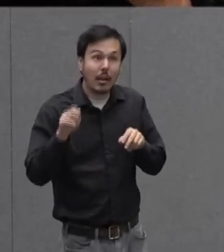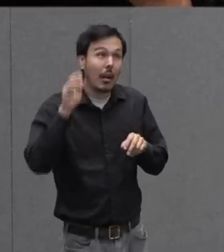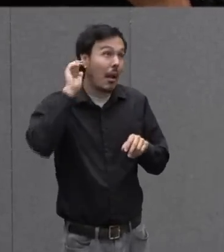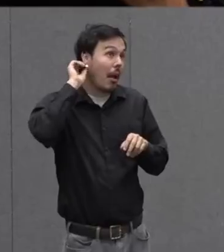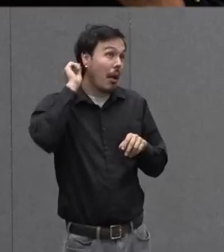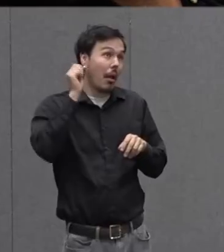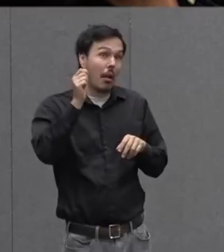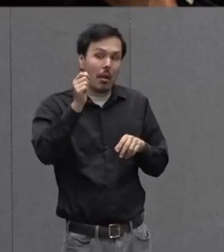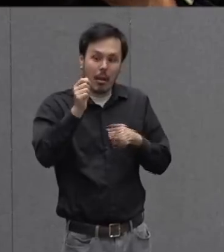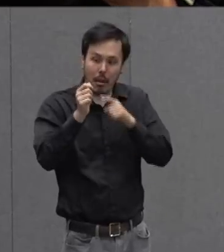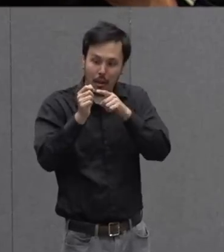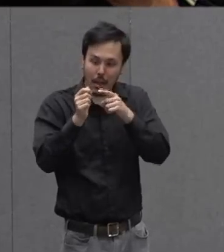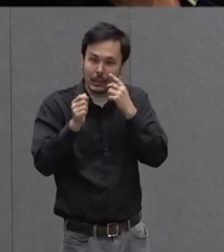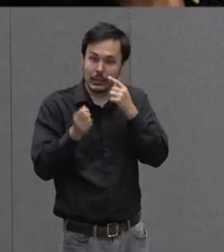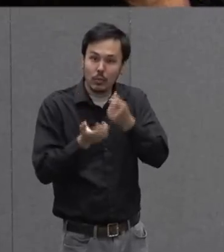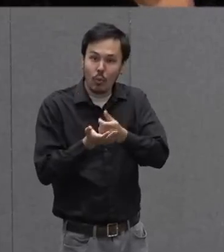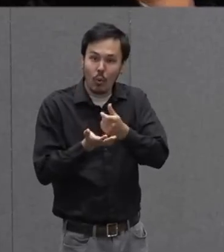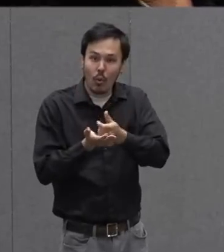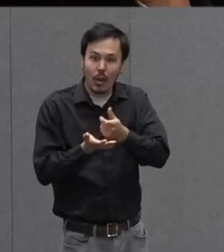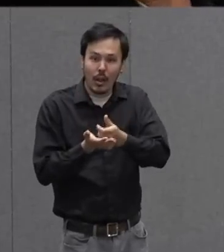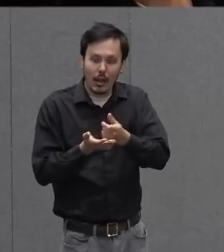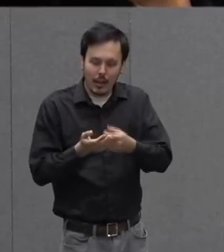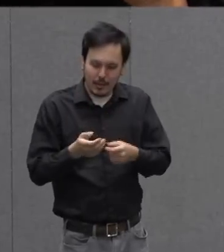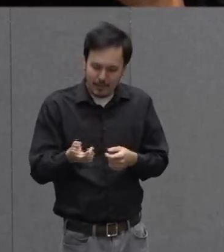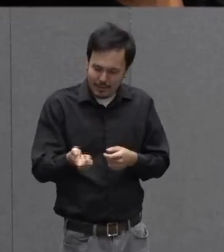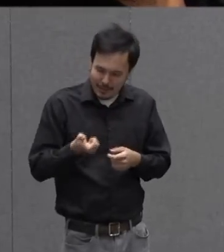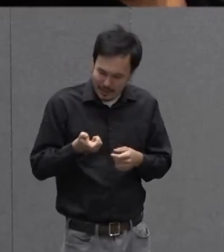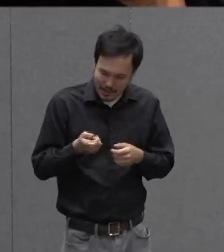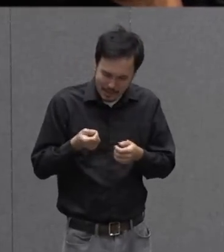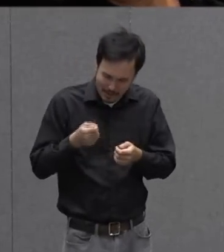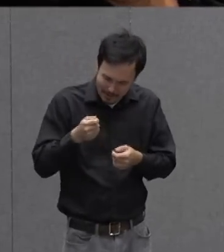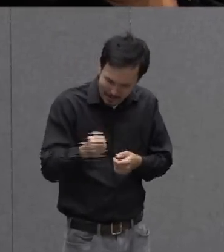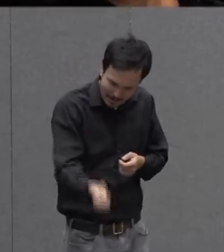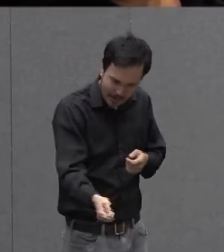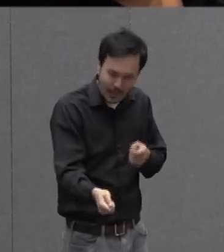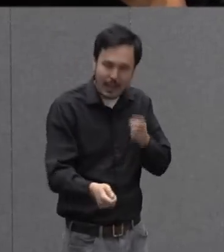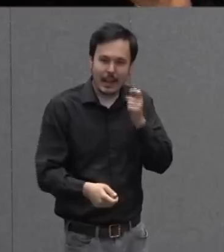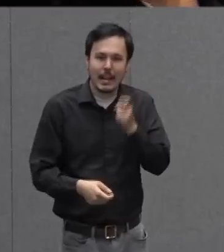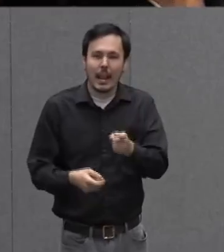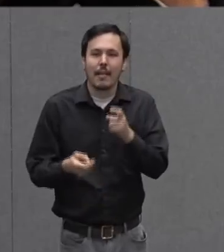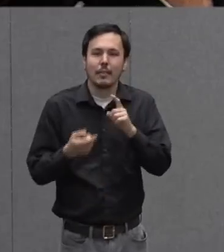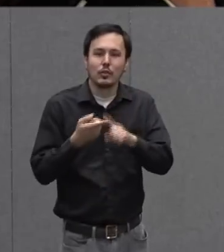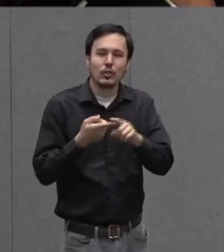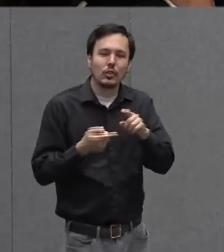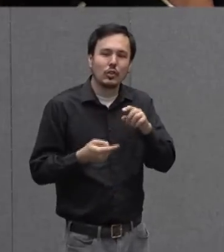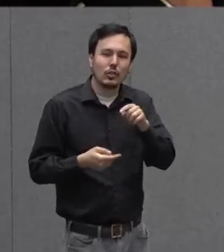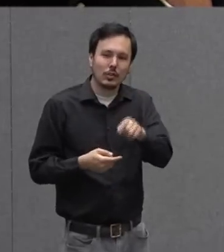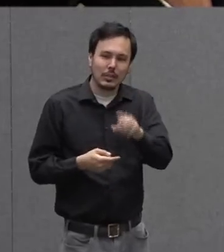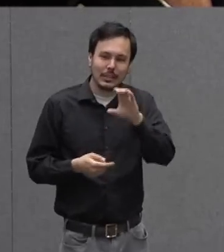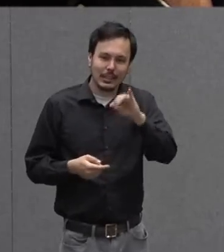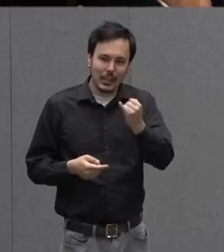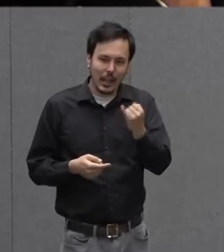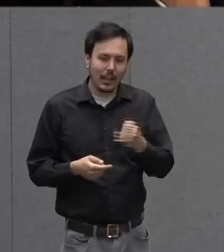placed it in his palm. Nana laughed a deep laugh and pushed CJ along.